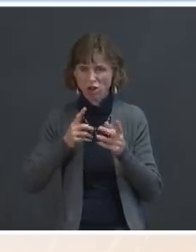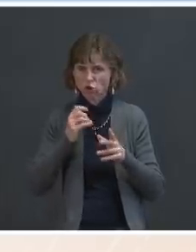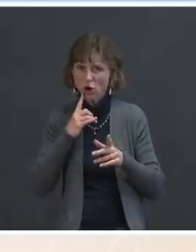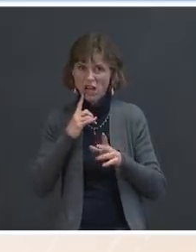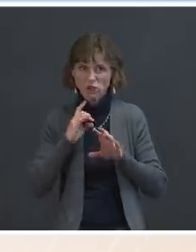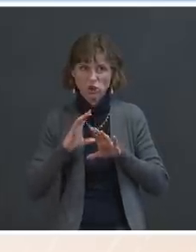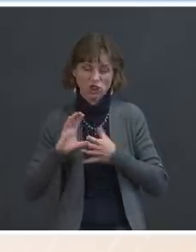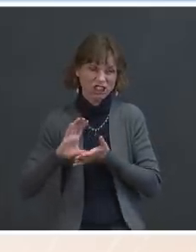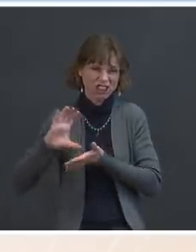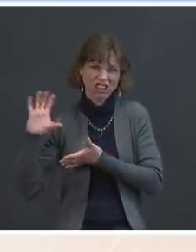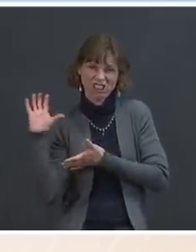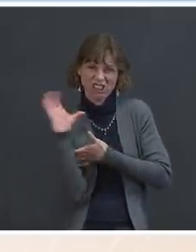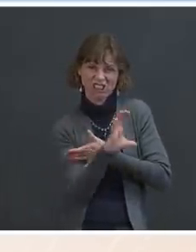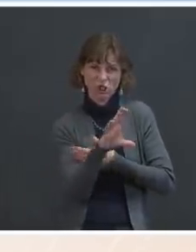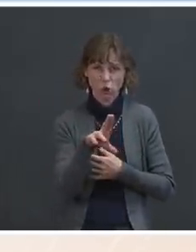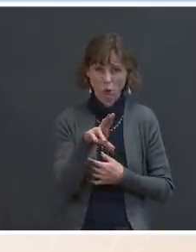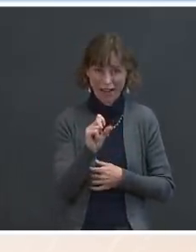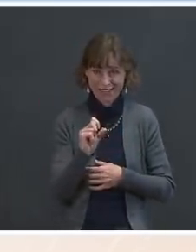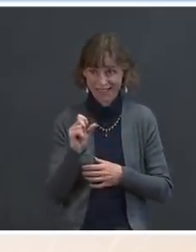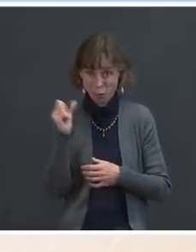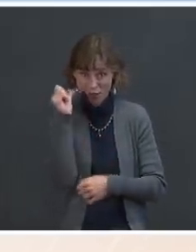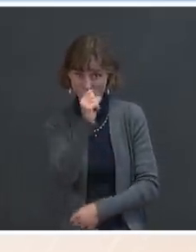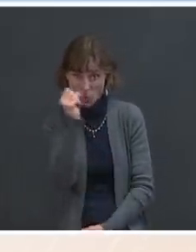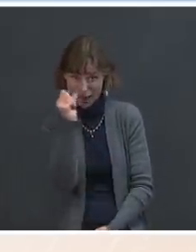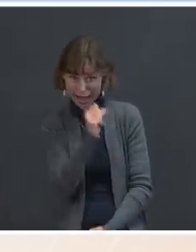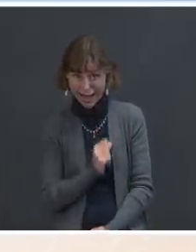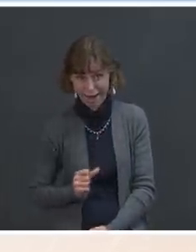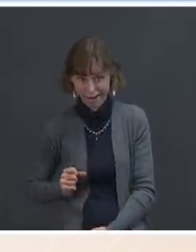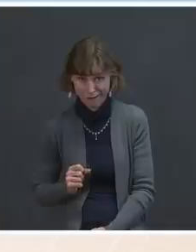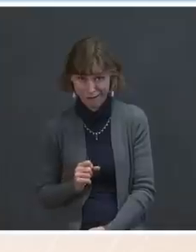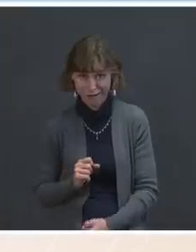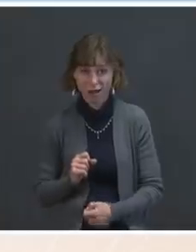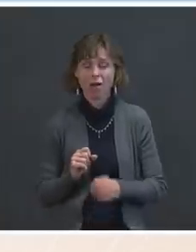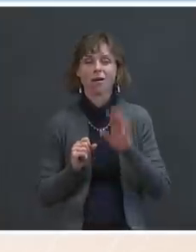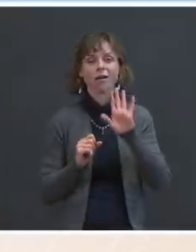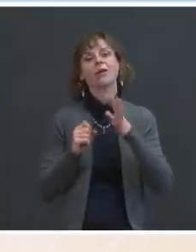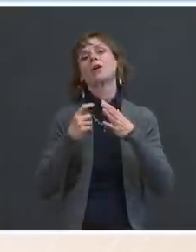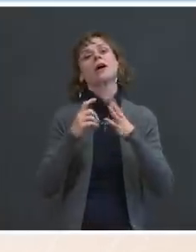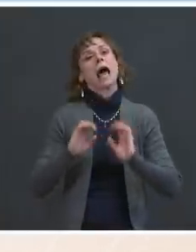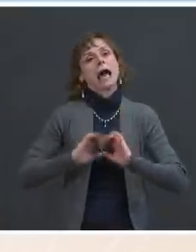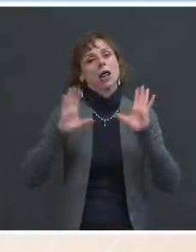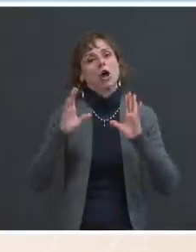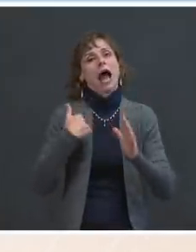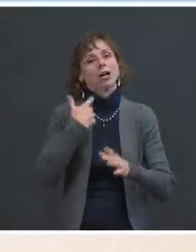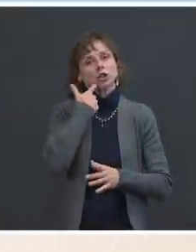that I made clear in the opening comments, which I want to reiterate, is that none of the money